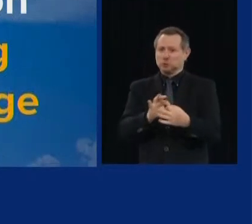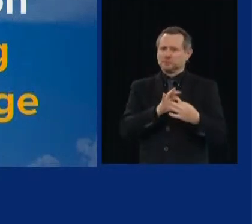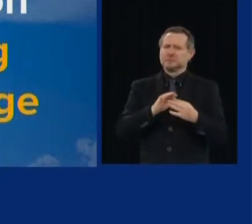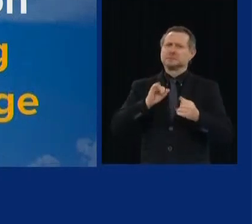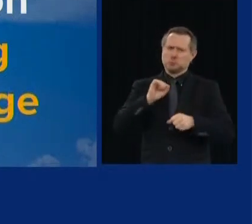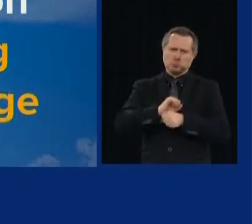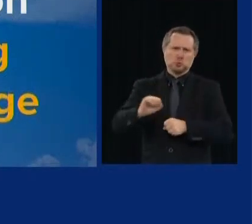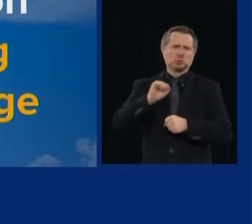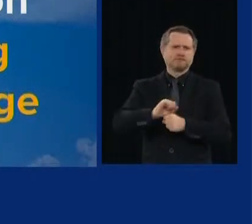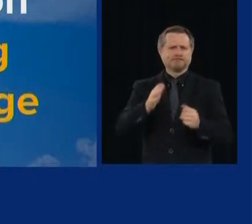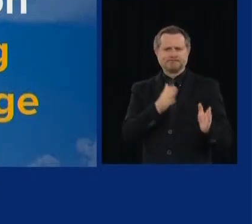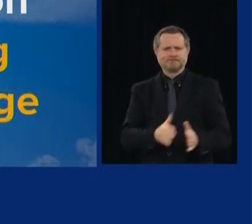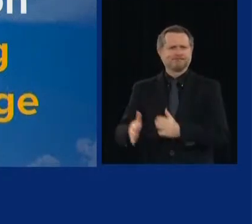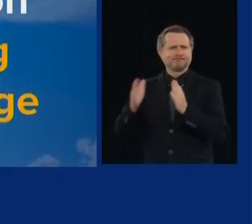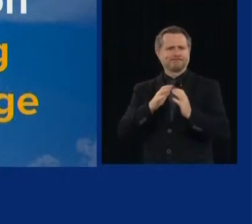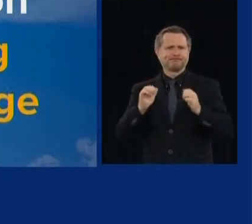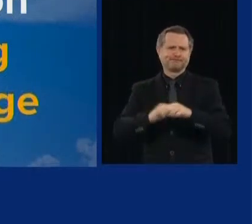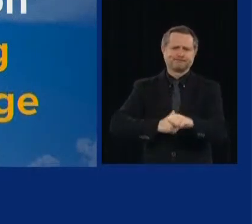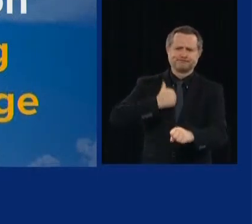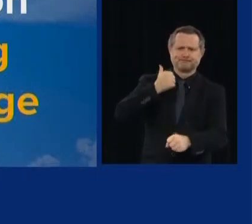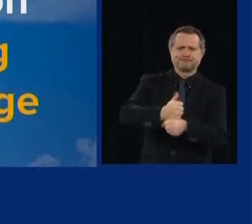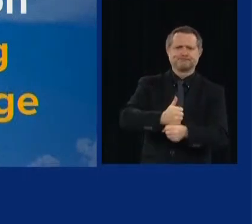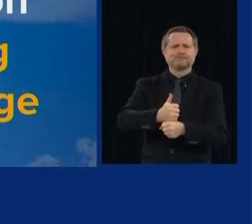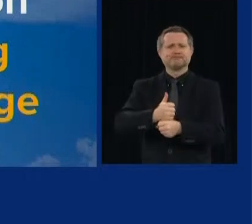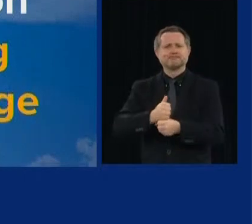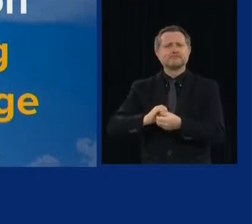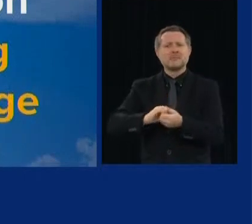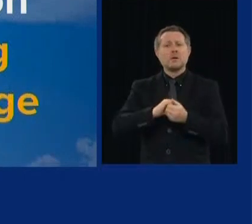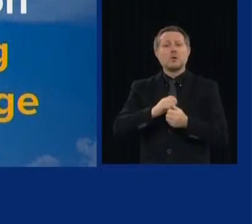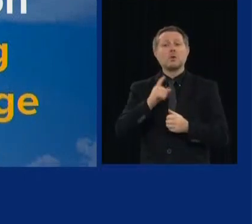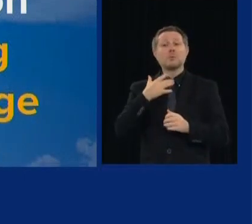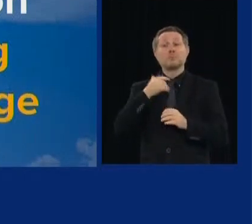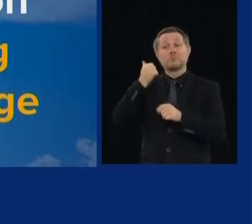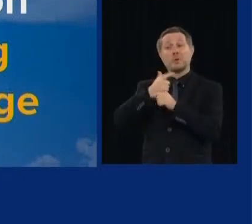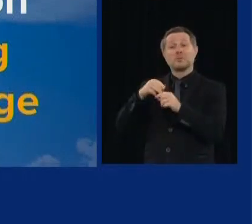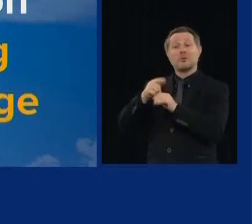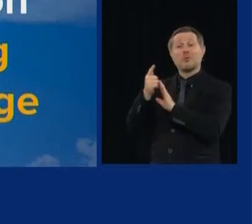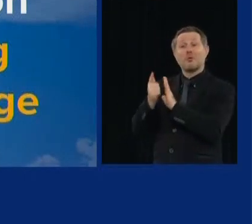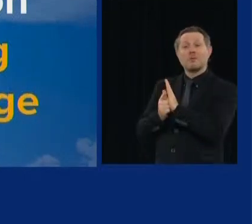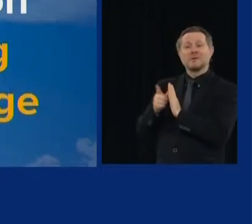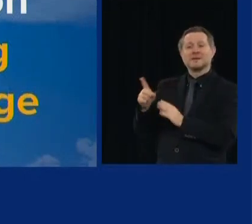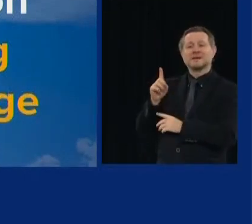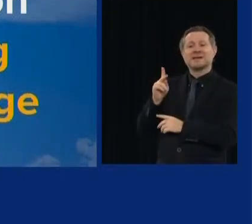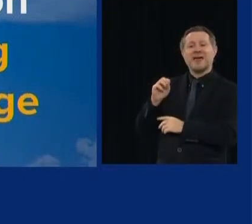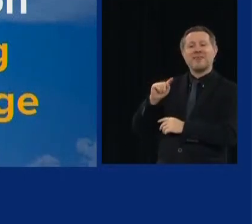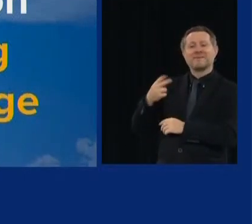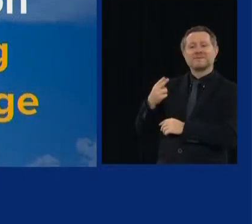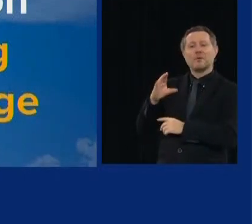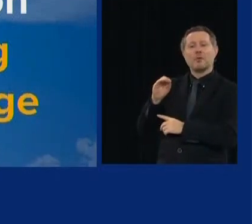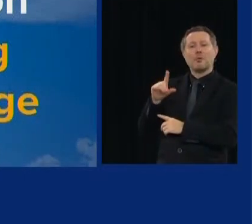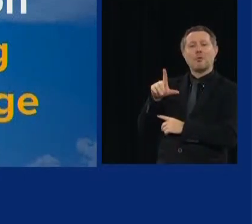HOW ARE YOU REALLY? MENTAL HEALTH CORRELATION IS